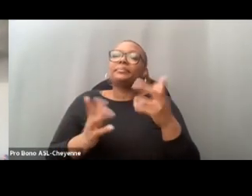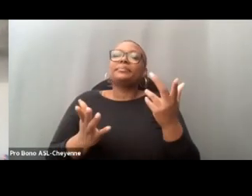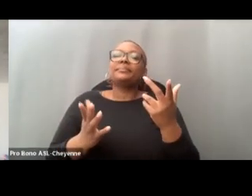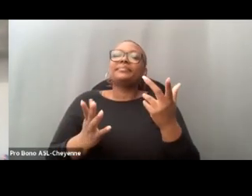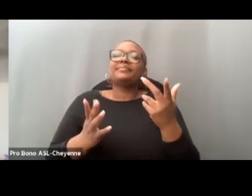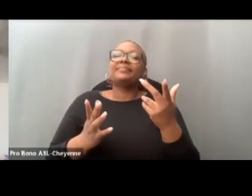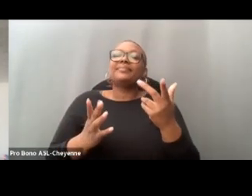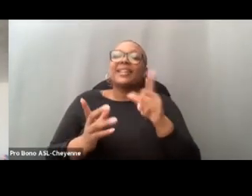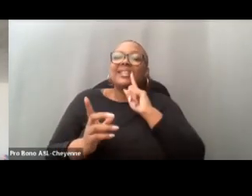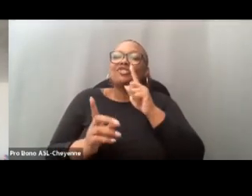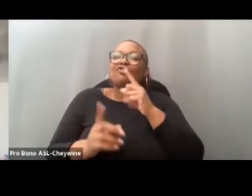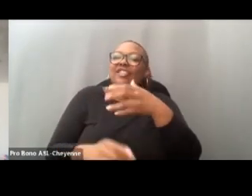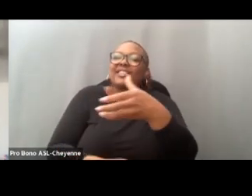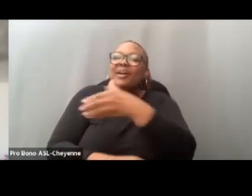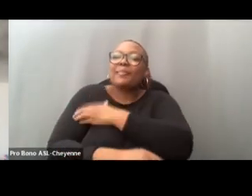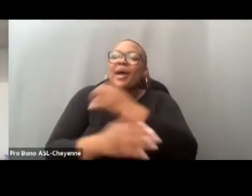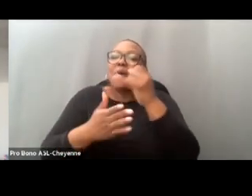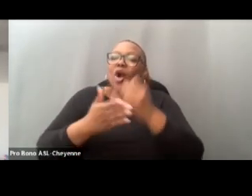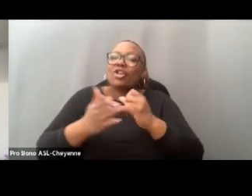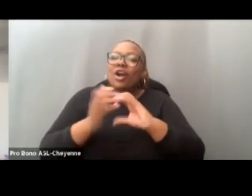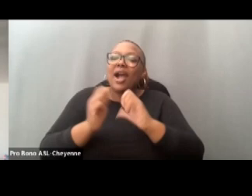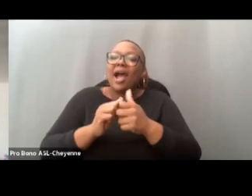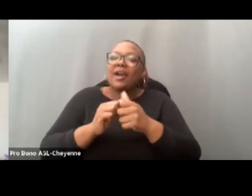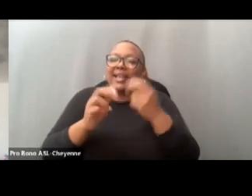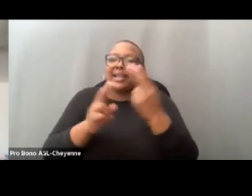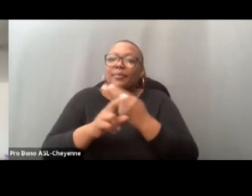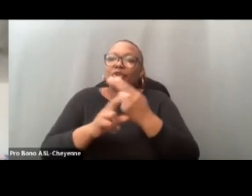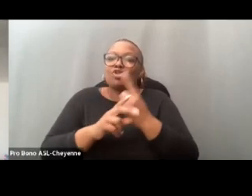and the way it can be used in diplomacy,